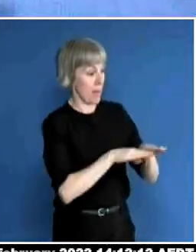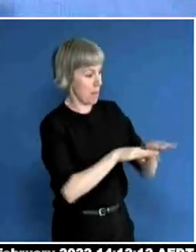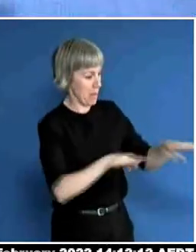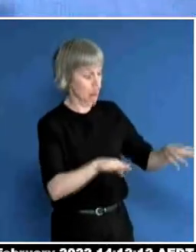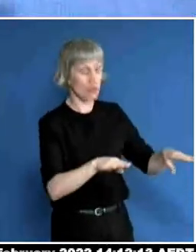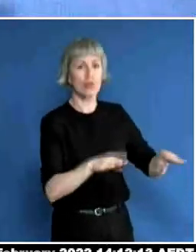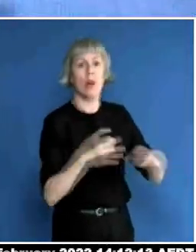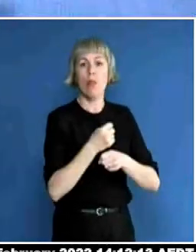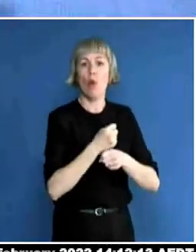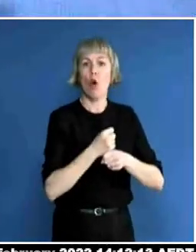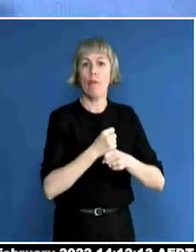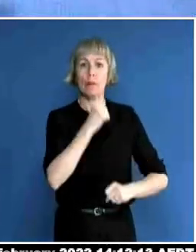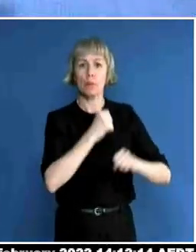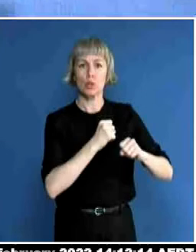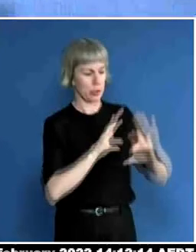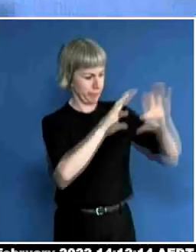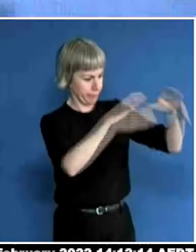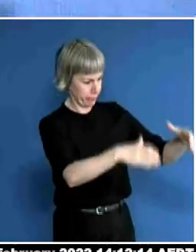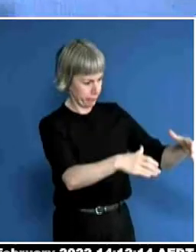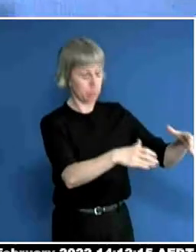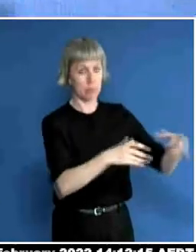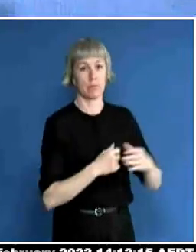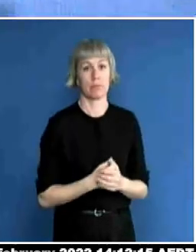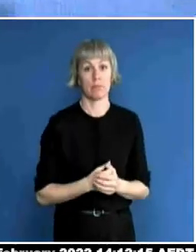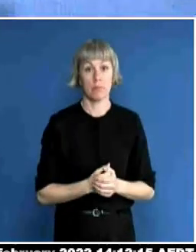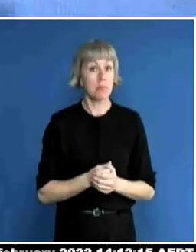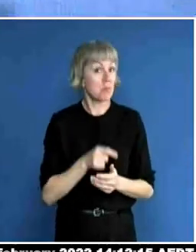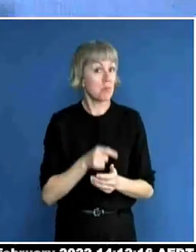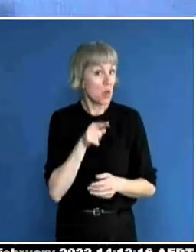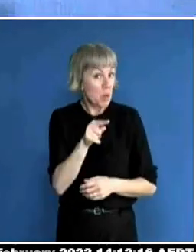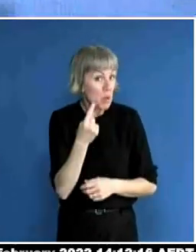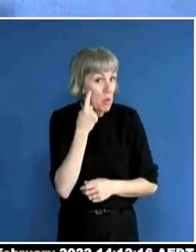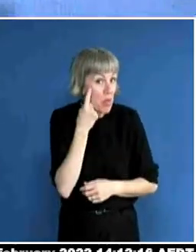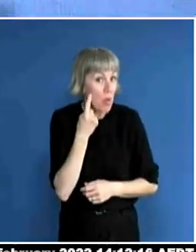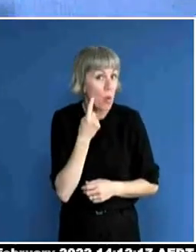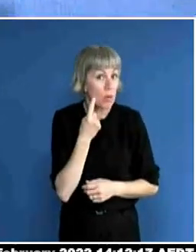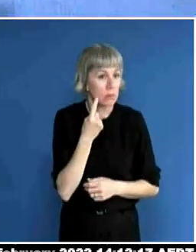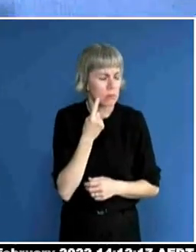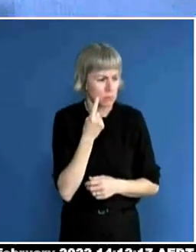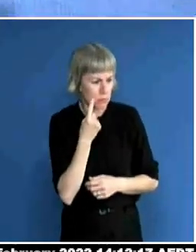You didn't think that there were actually enough people working in the Rehab Management